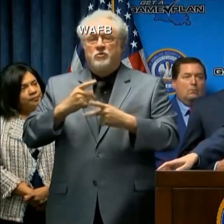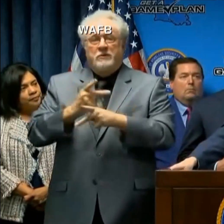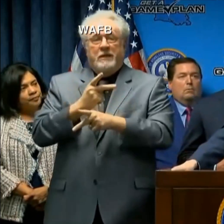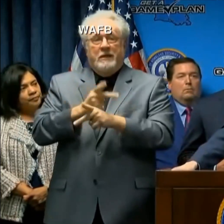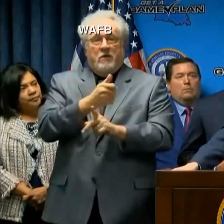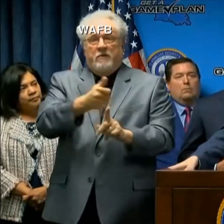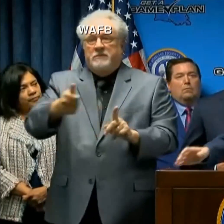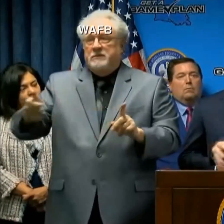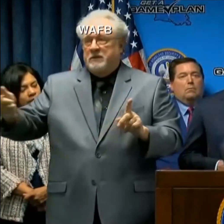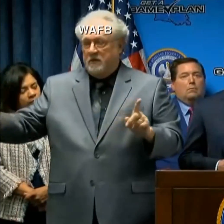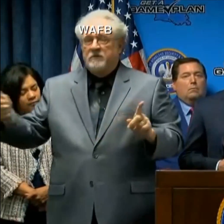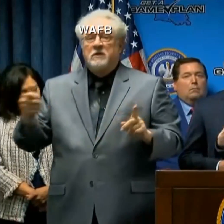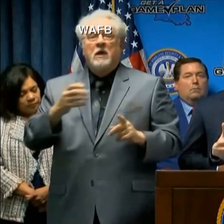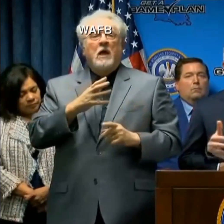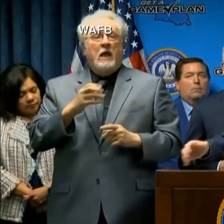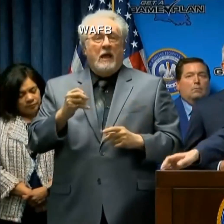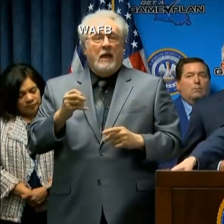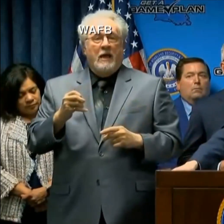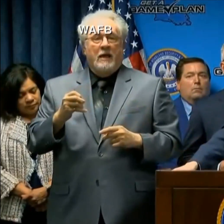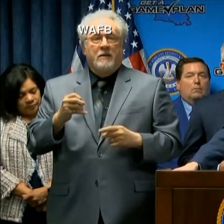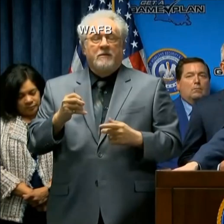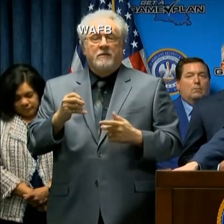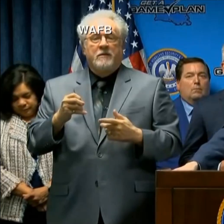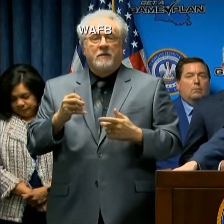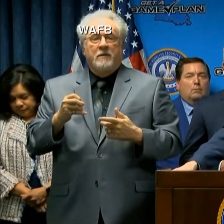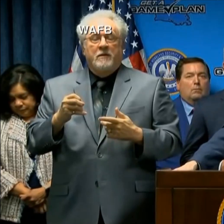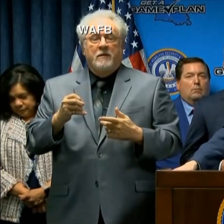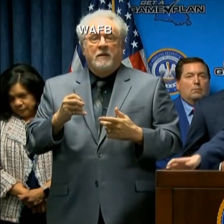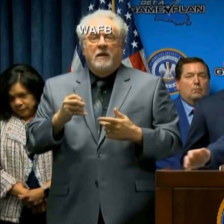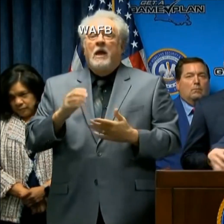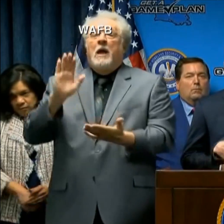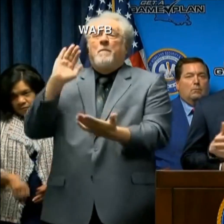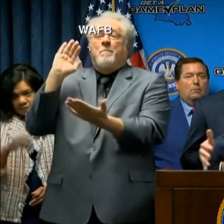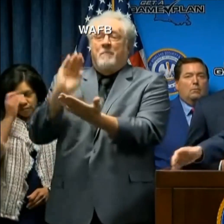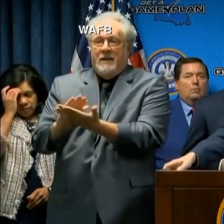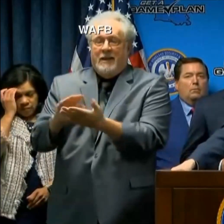themselves and again take steps to mitigate the spread or slow the spread